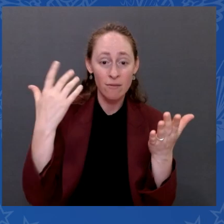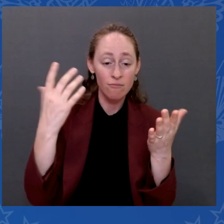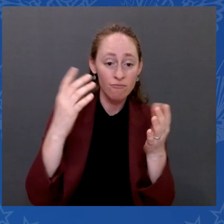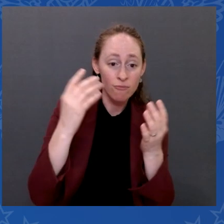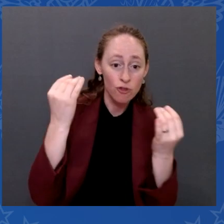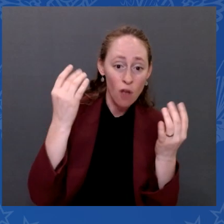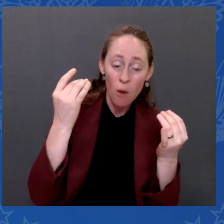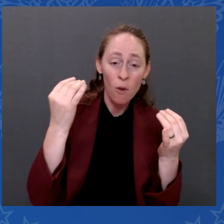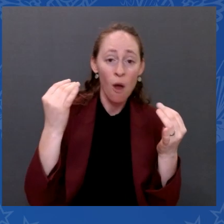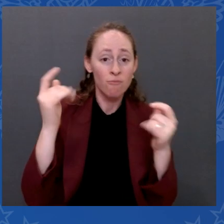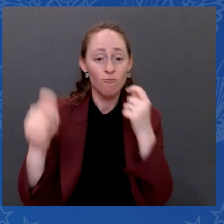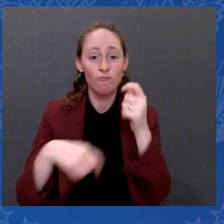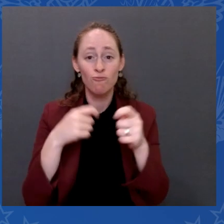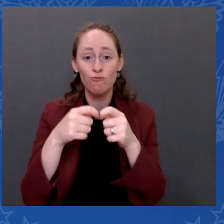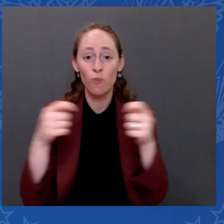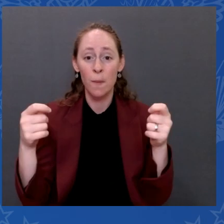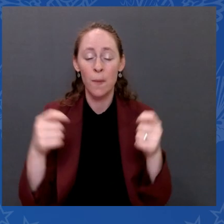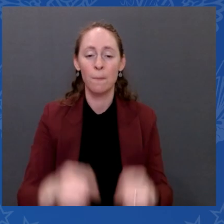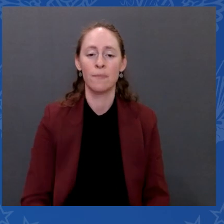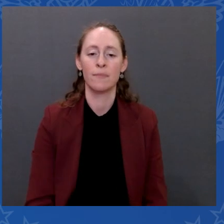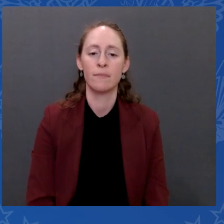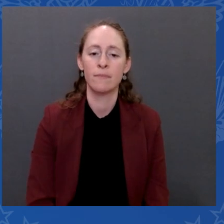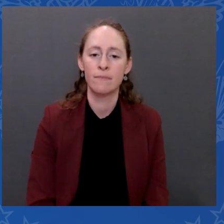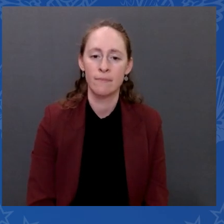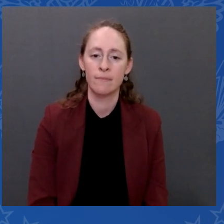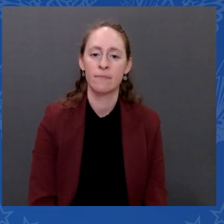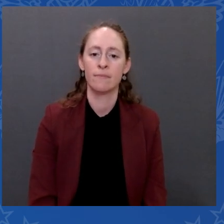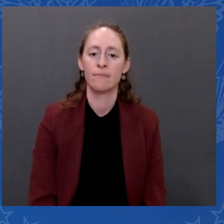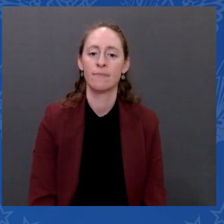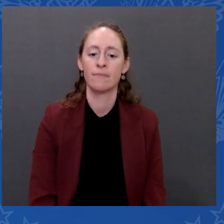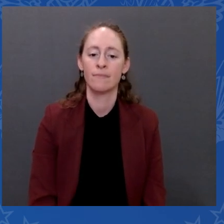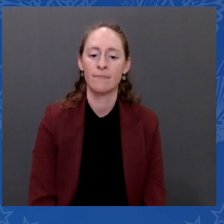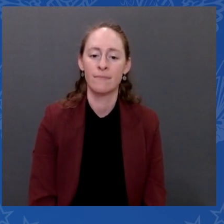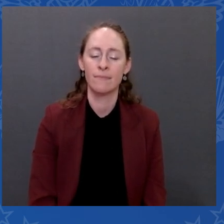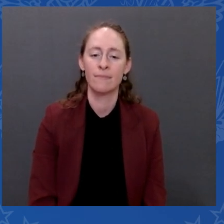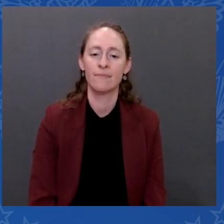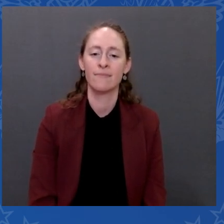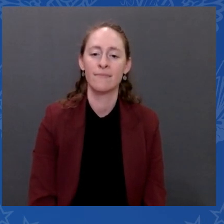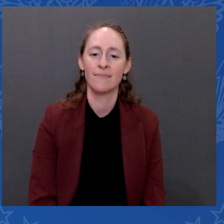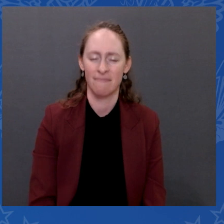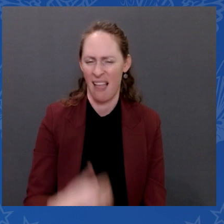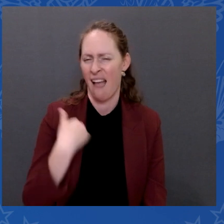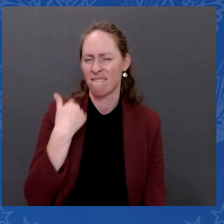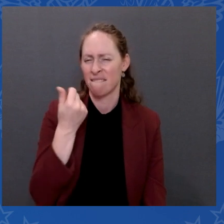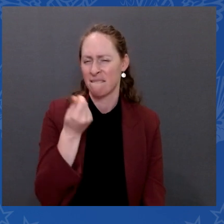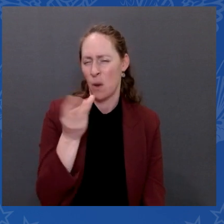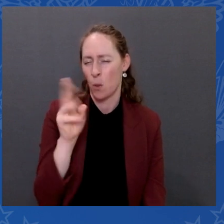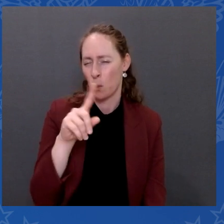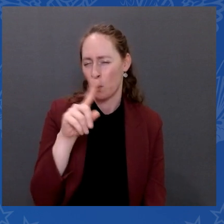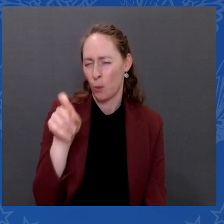a couple of questions for Tom. I'd like to go back to him for a second.